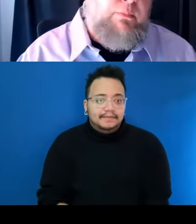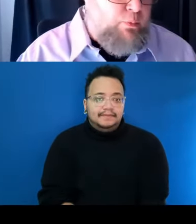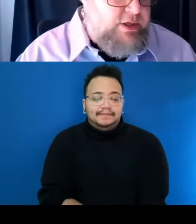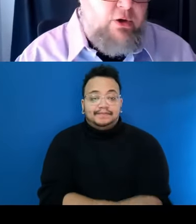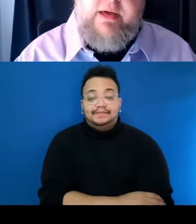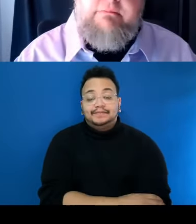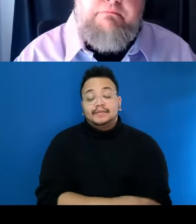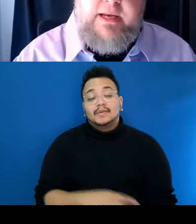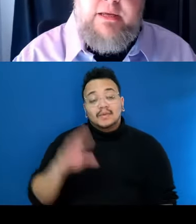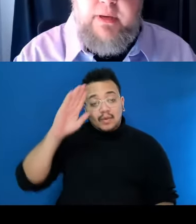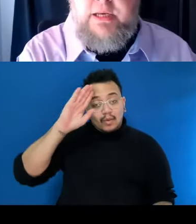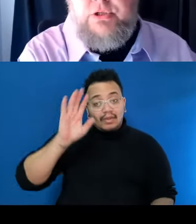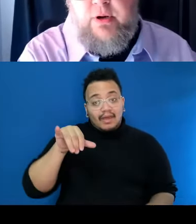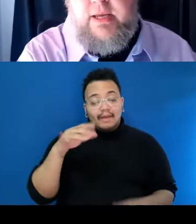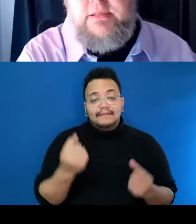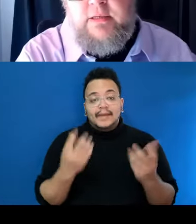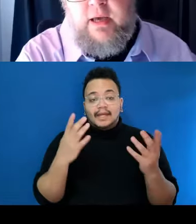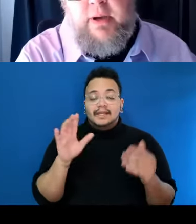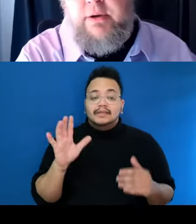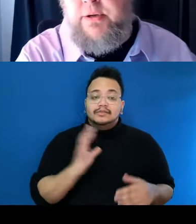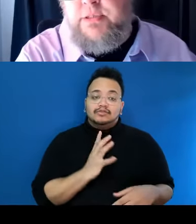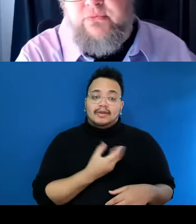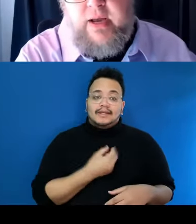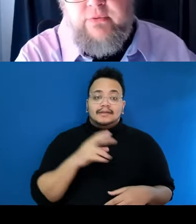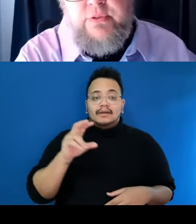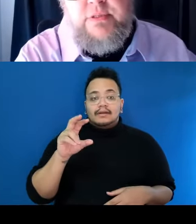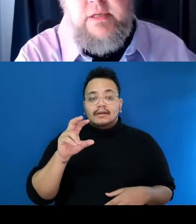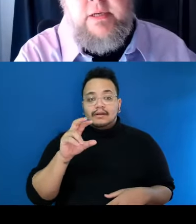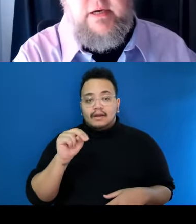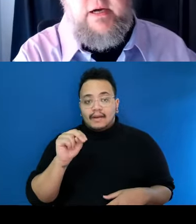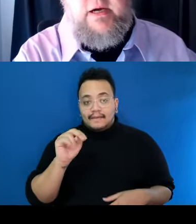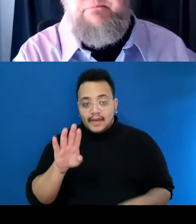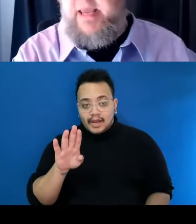We know that many, many trans and nonbinary survivors